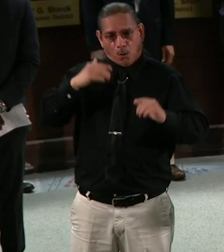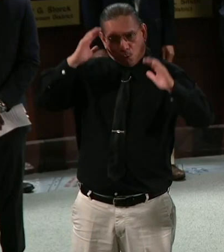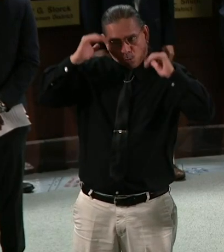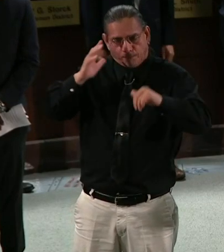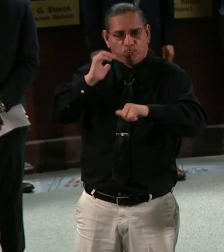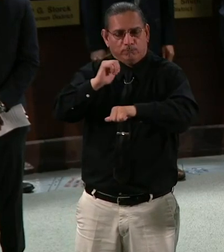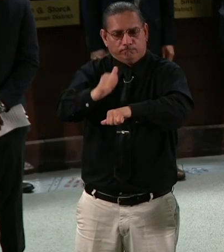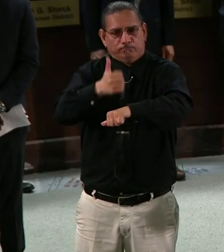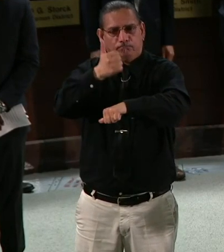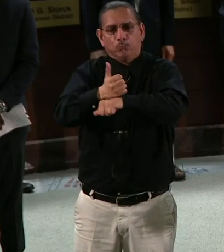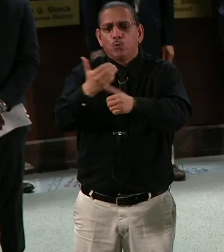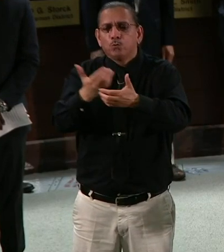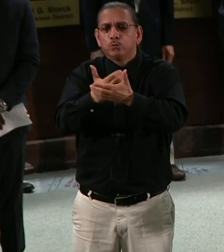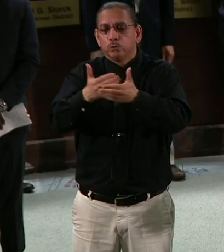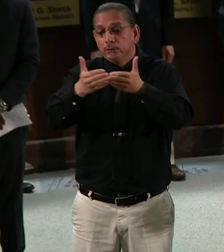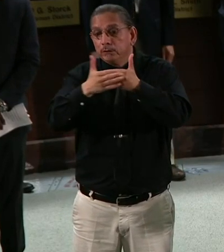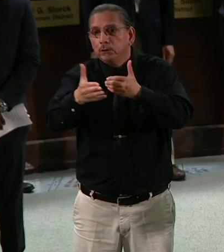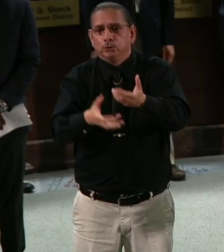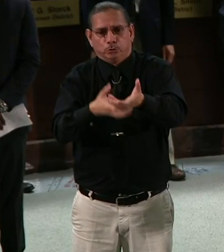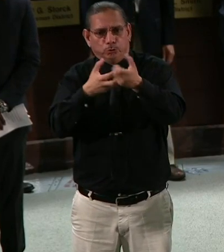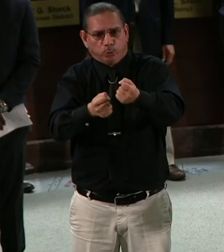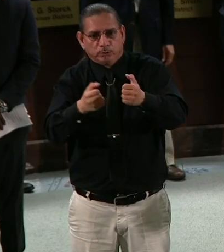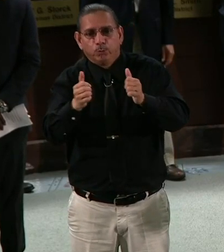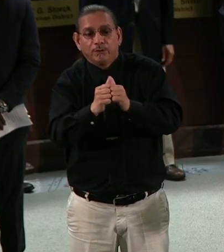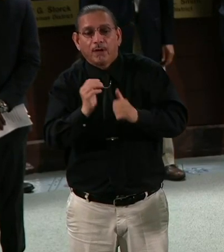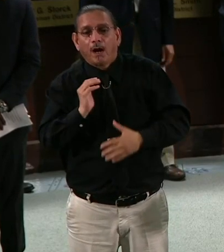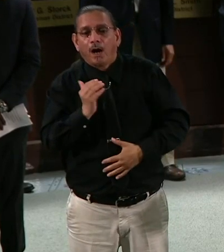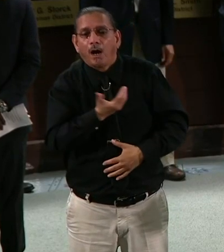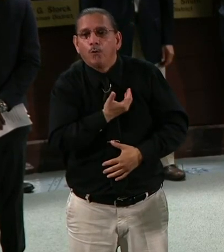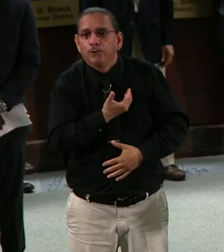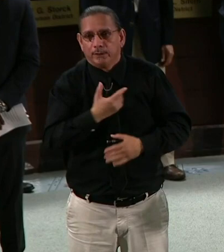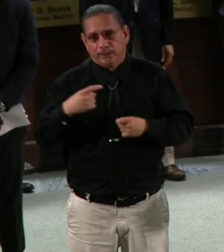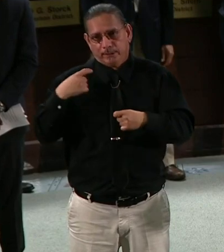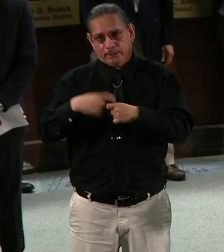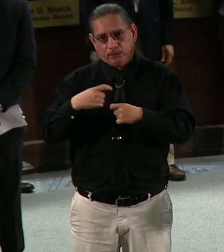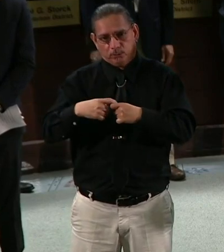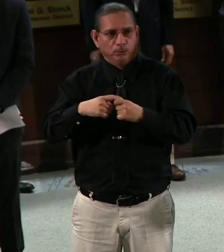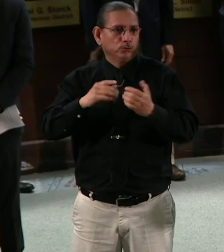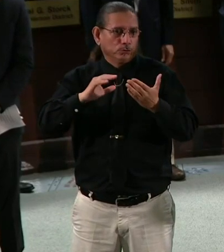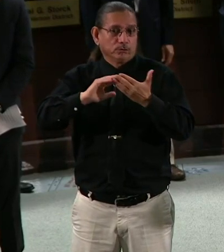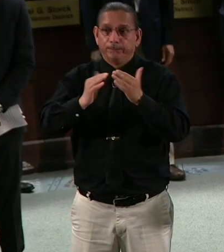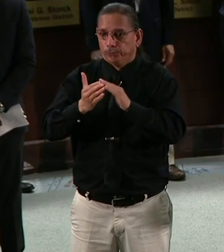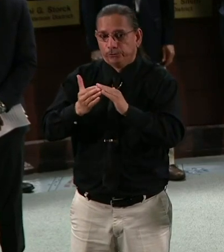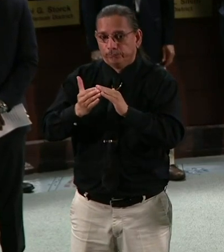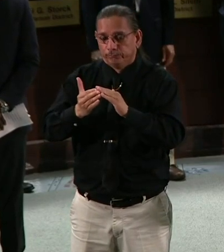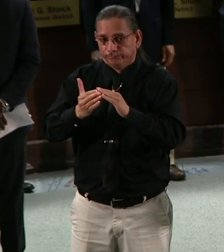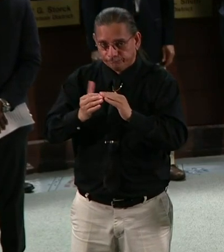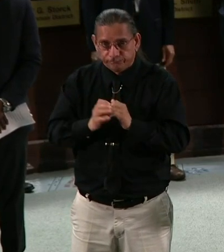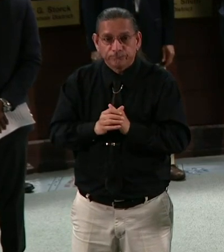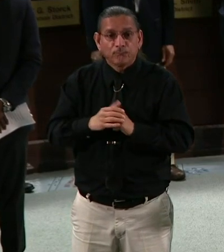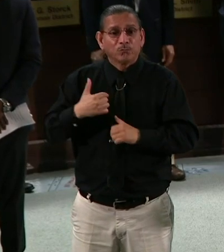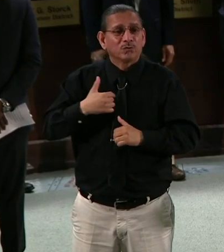HOPE THAT THIS WILL HELP SET A NEW TONE OF TRUST AND SUPPORT